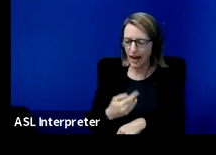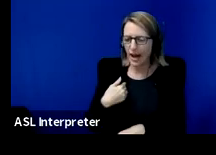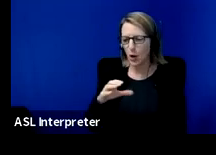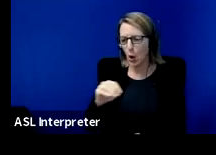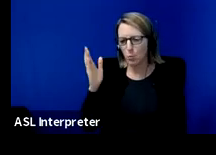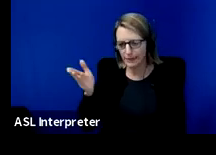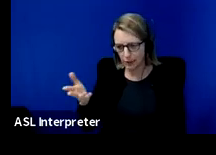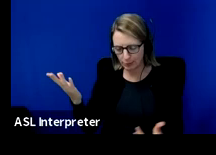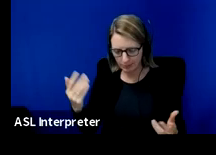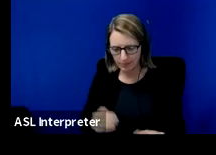ESD 112-- Kristina Wambold: We have several others.